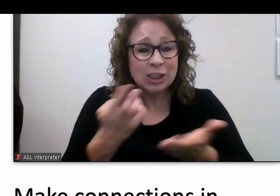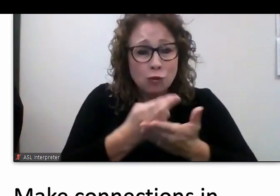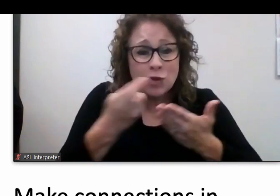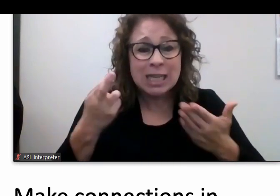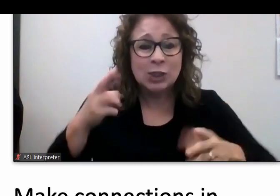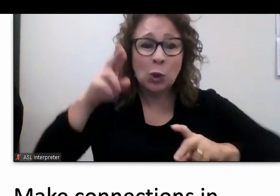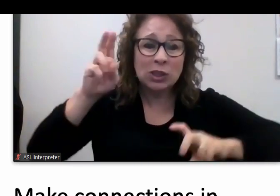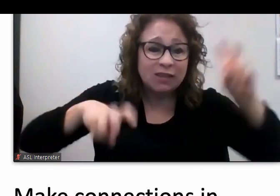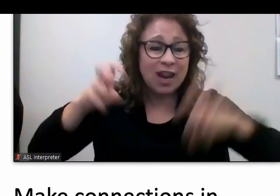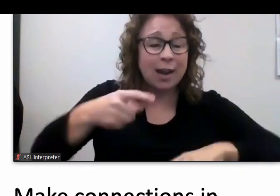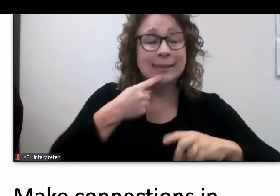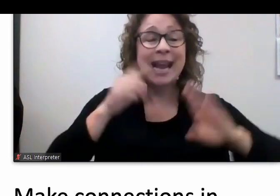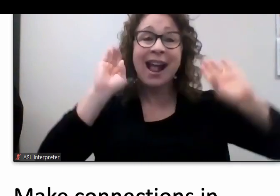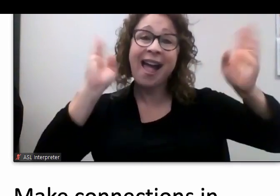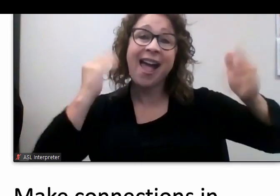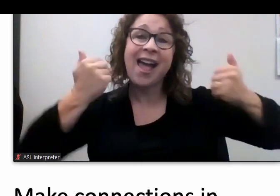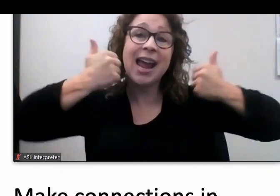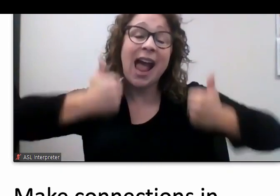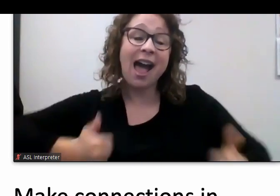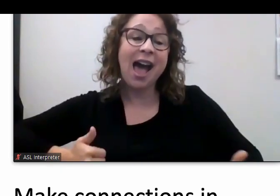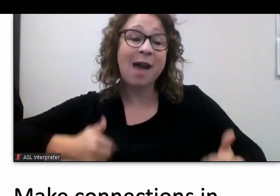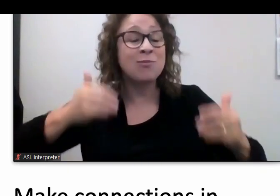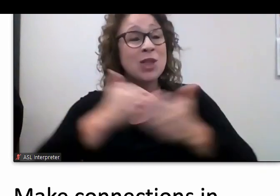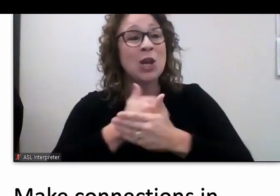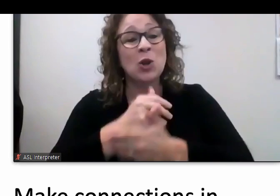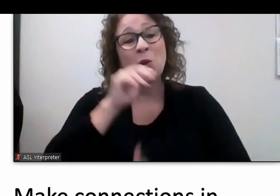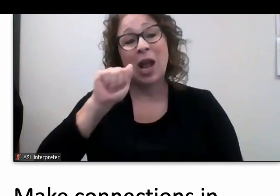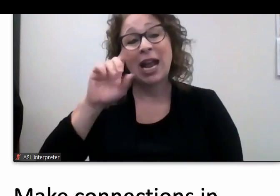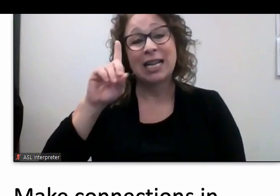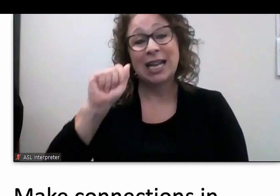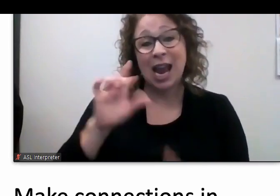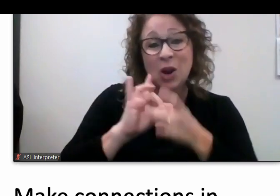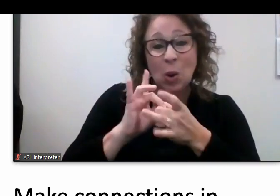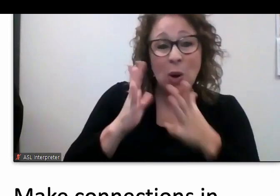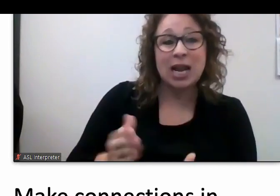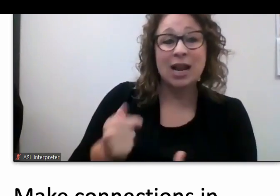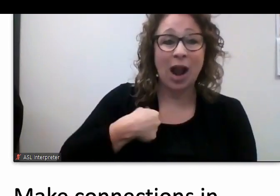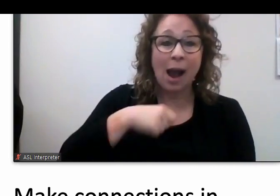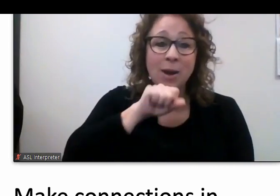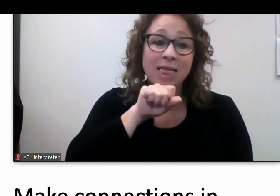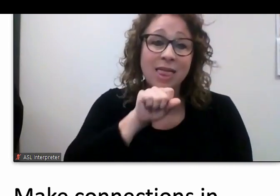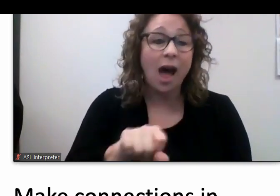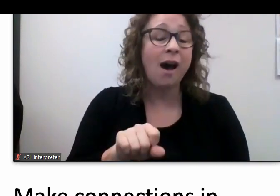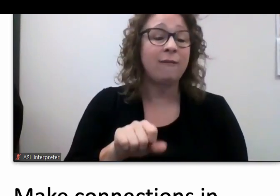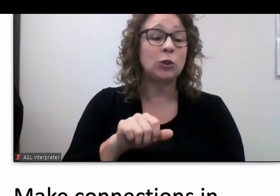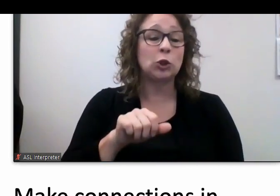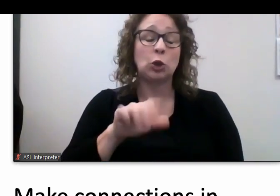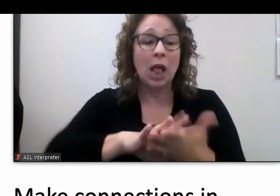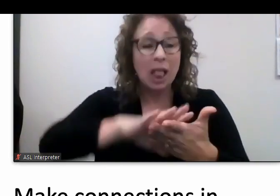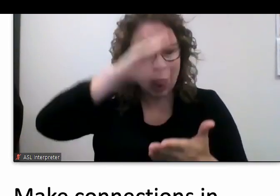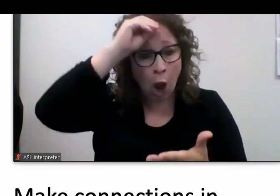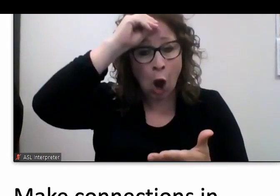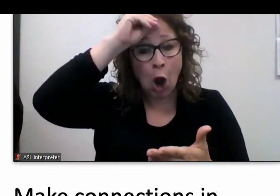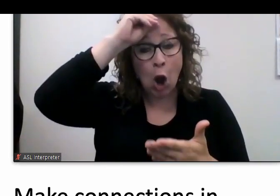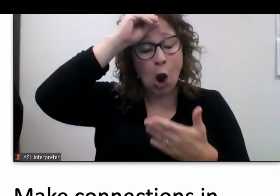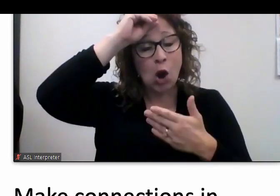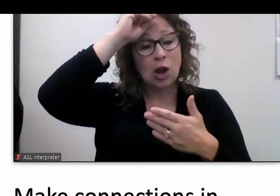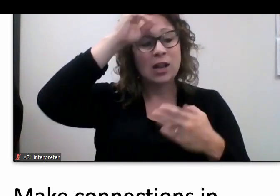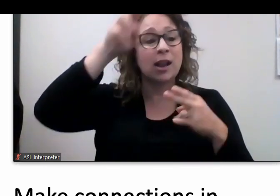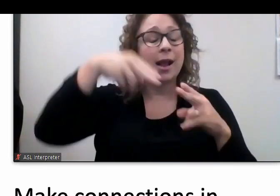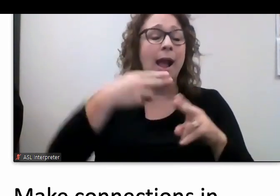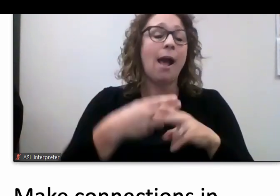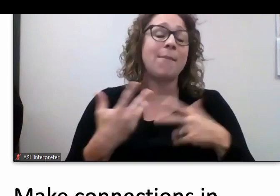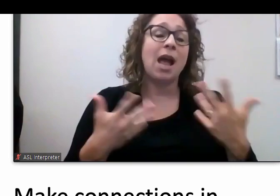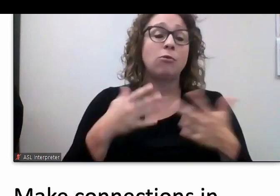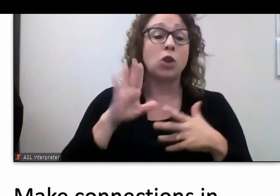and saying "Hi, I'm the new ADA Coordinator, and I'd love to, you know, learn about your community